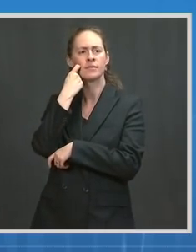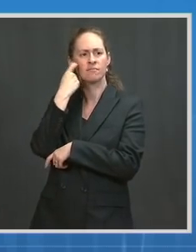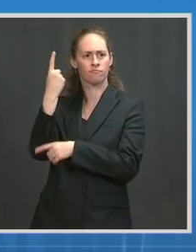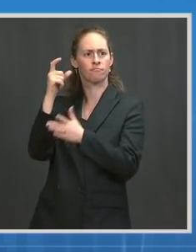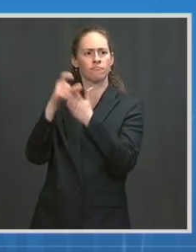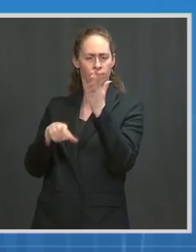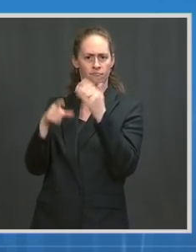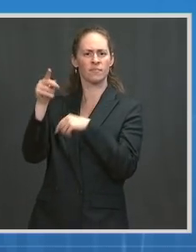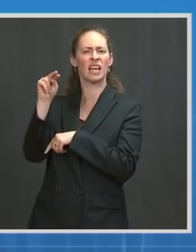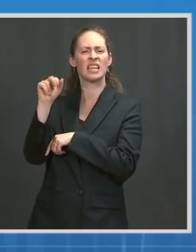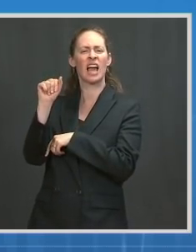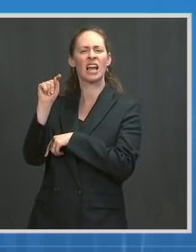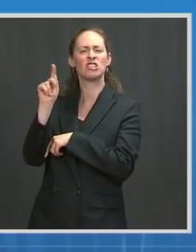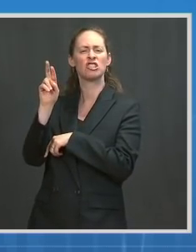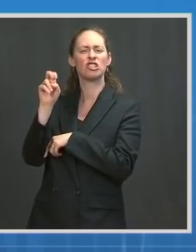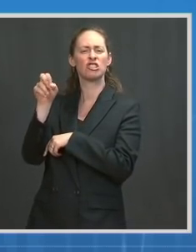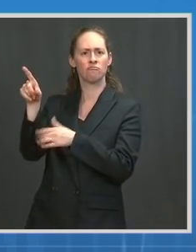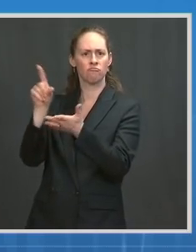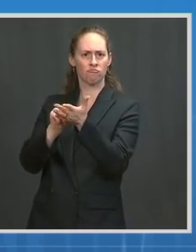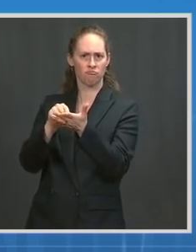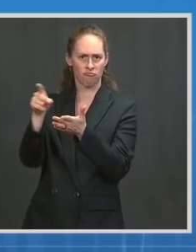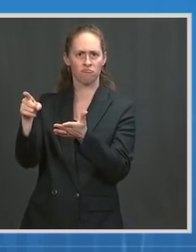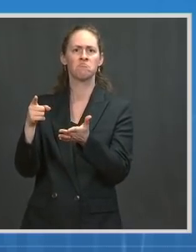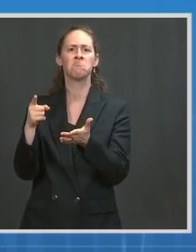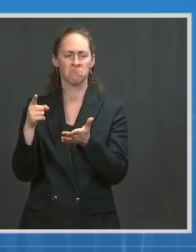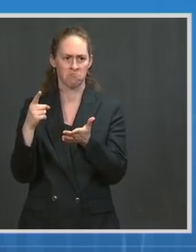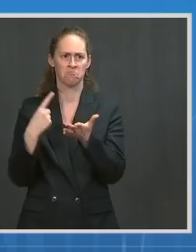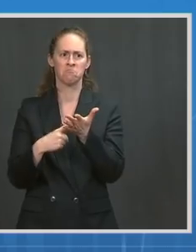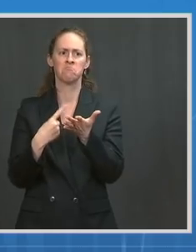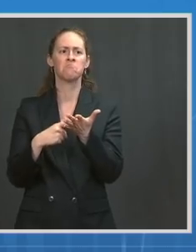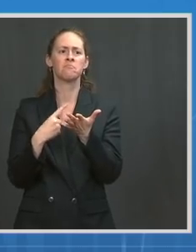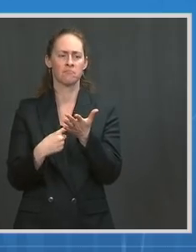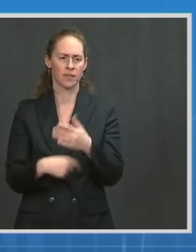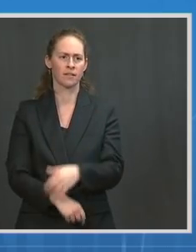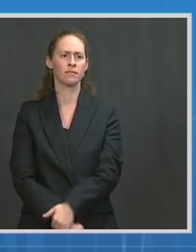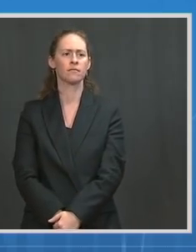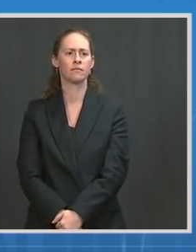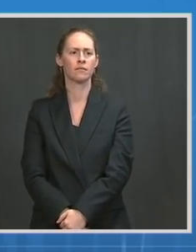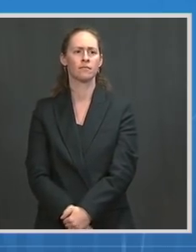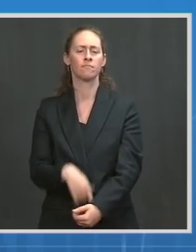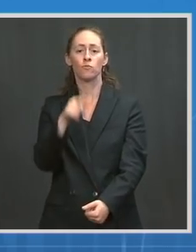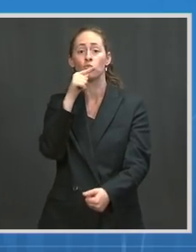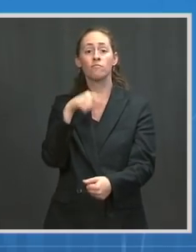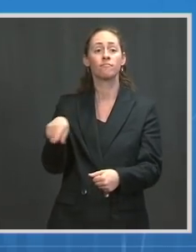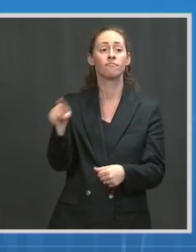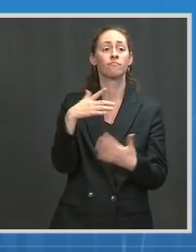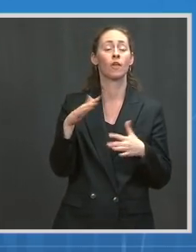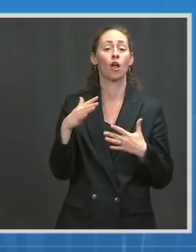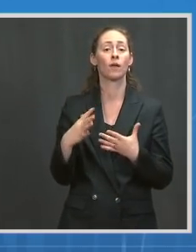was the development of neutralizing antibodies for both pandemic and pre-emergent coronaviruses